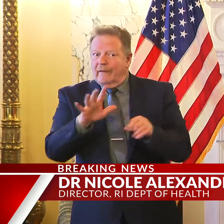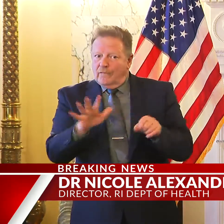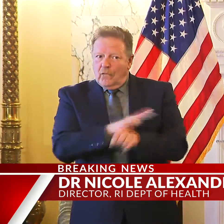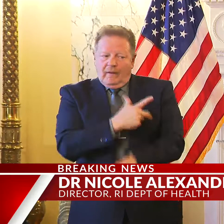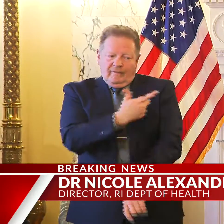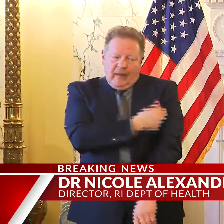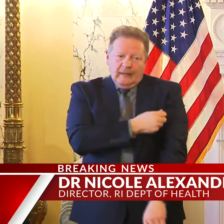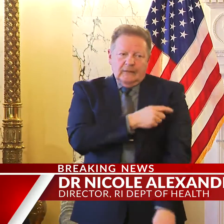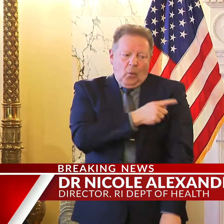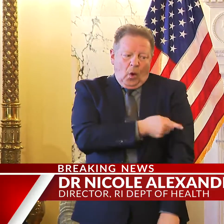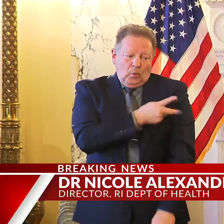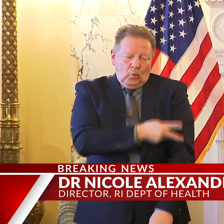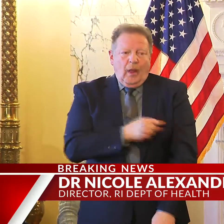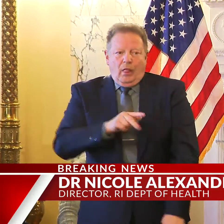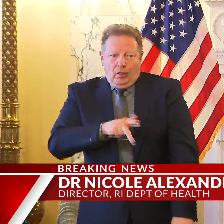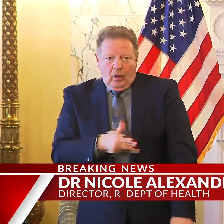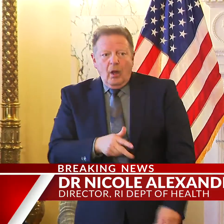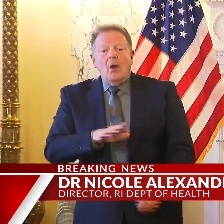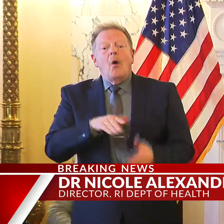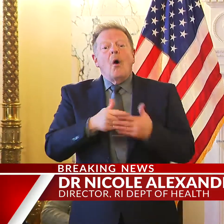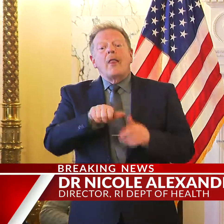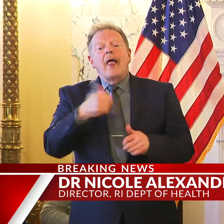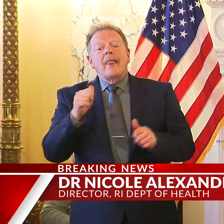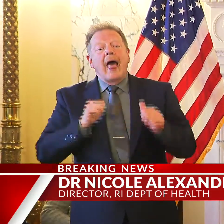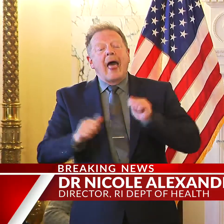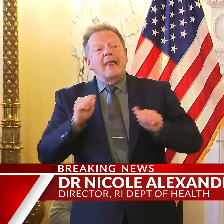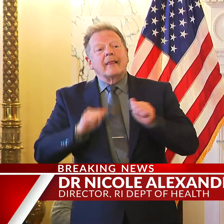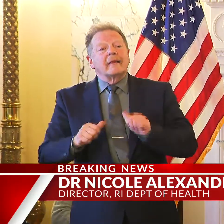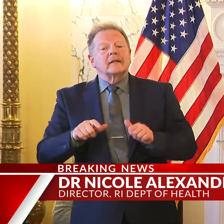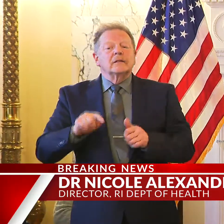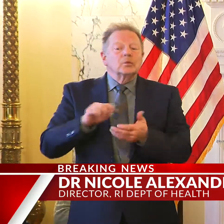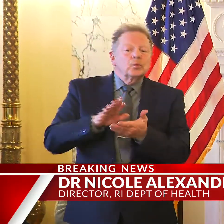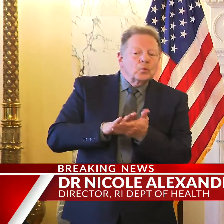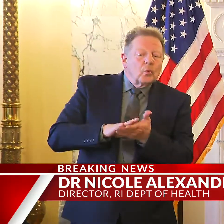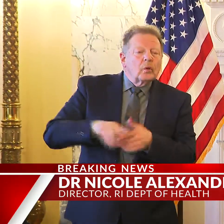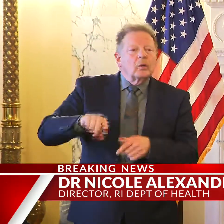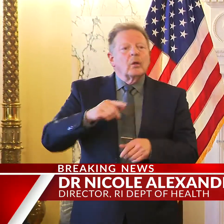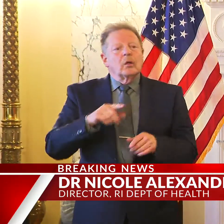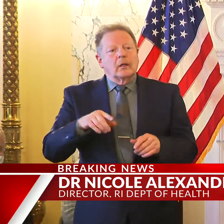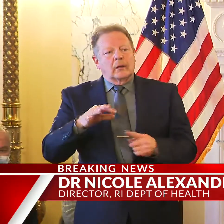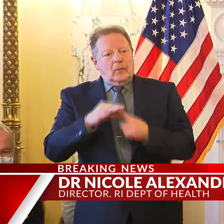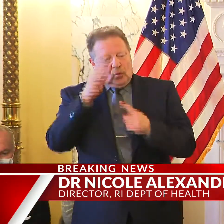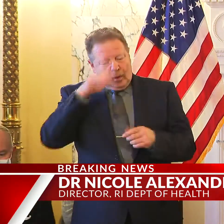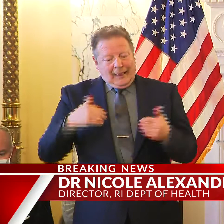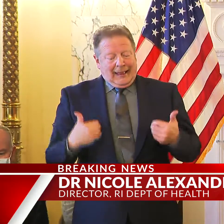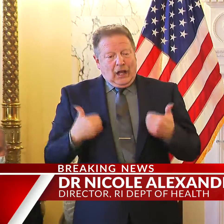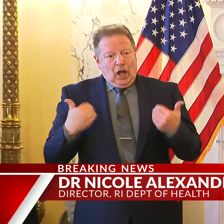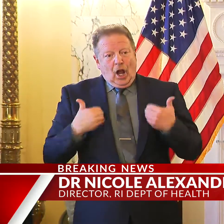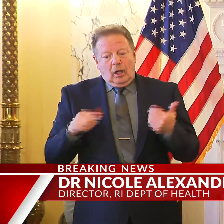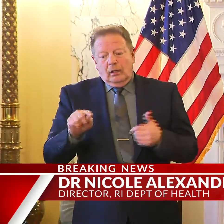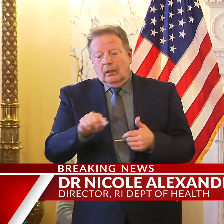LEVEL. THEY HAVE TO BE FULLY VACCINATED AND THEN WOULD NOT NEED TO WEAR A MASK. ALL OF